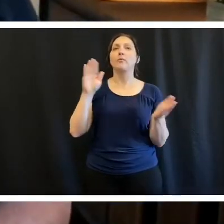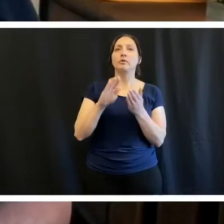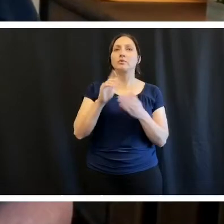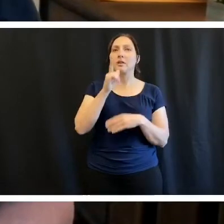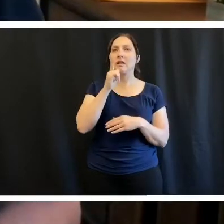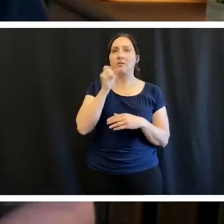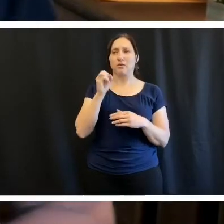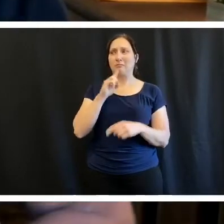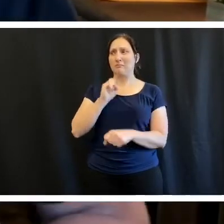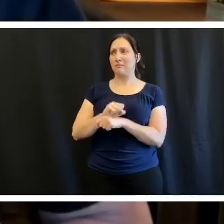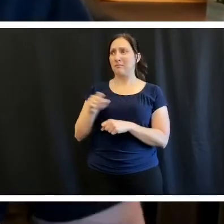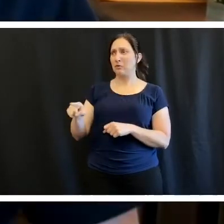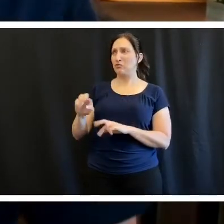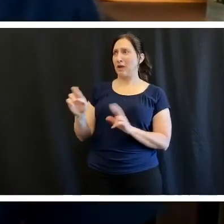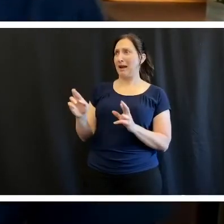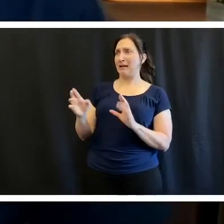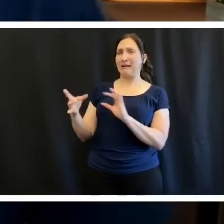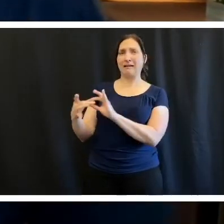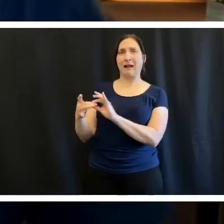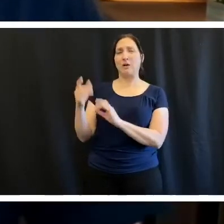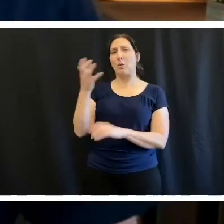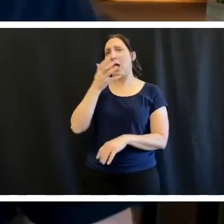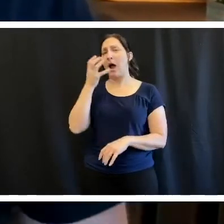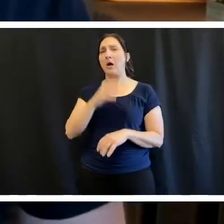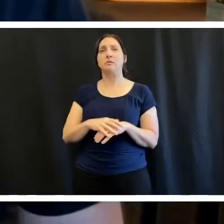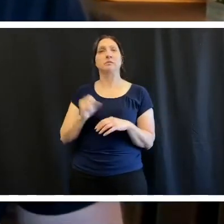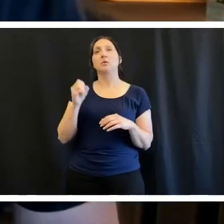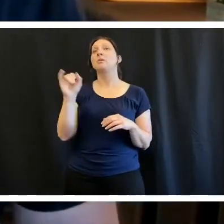It's working really well across all the grade levels too.